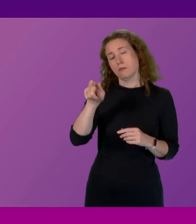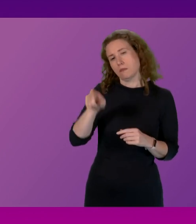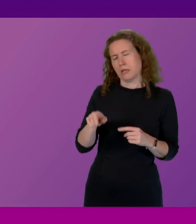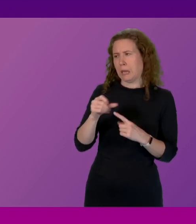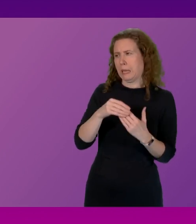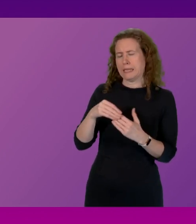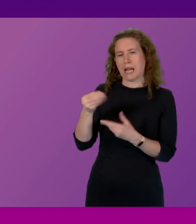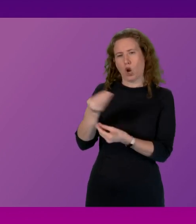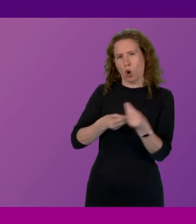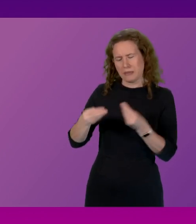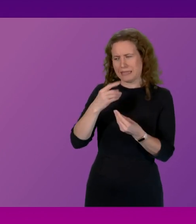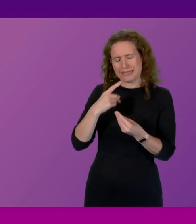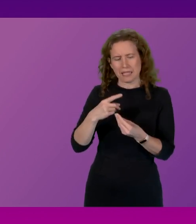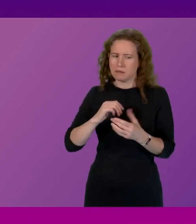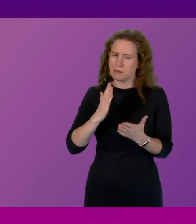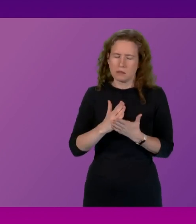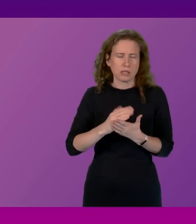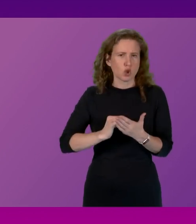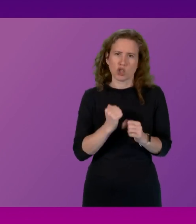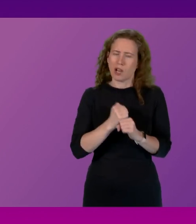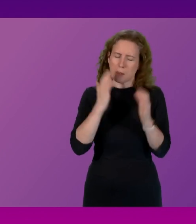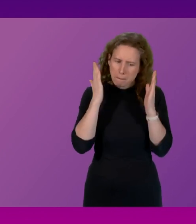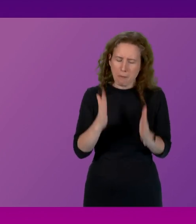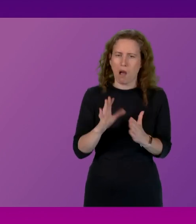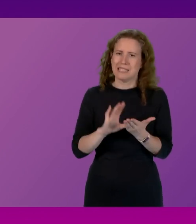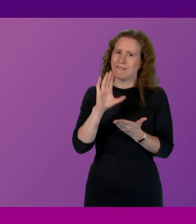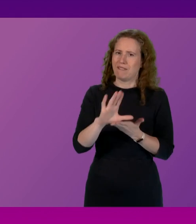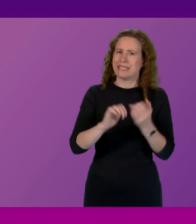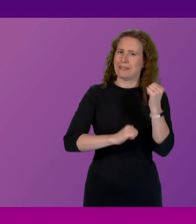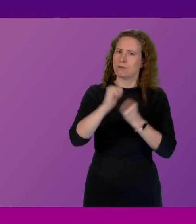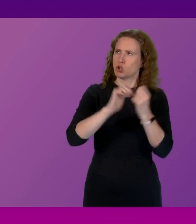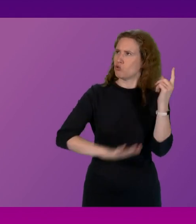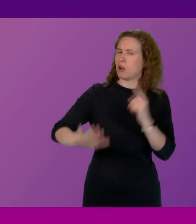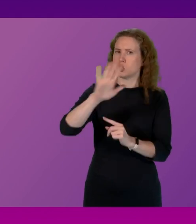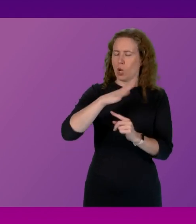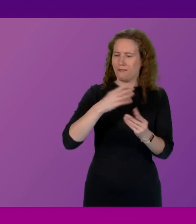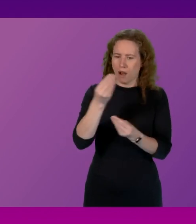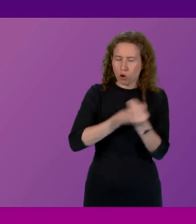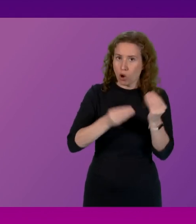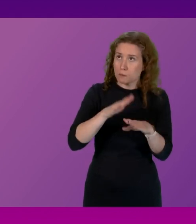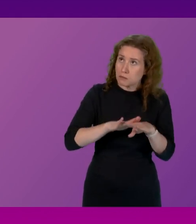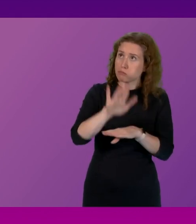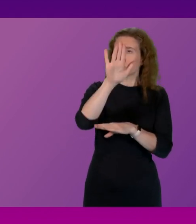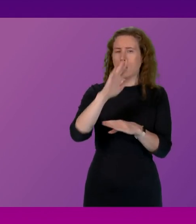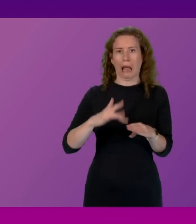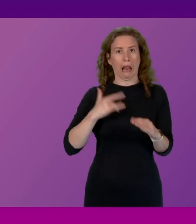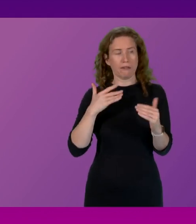crucial it is for the Scottish Government to invest in Scotland’s infrastructure if our economy is to grow and our living standards are to improve.